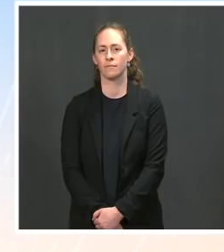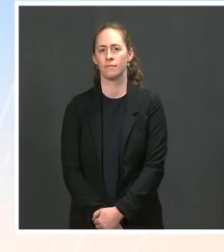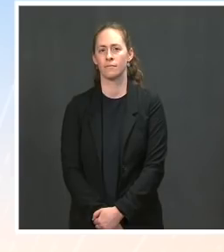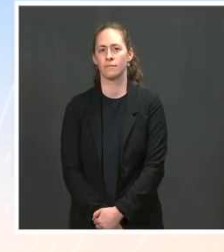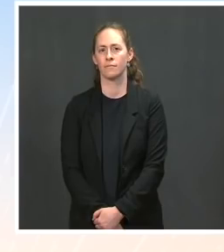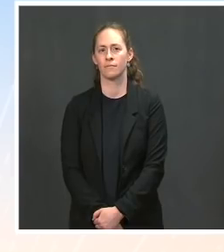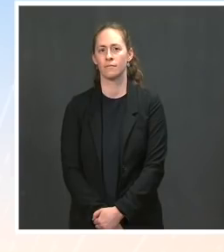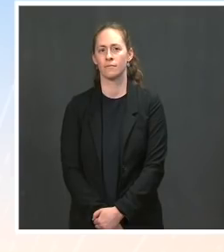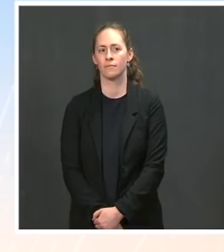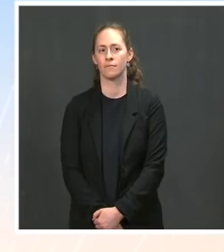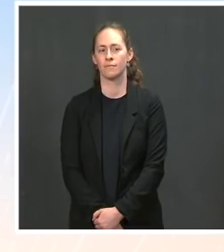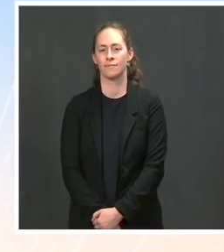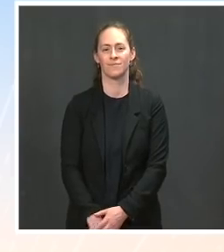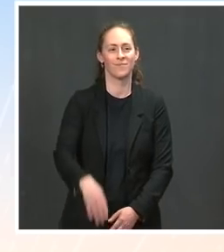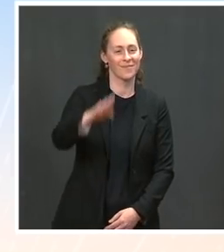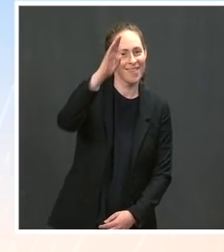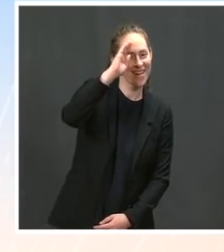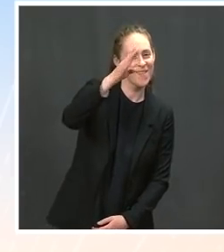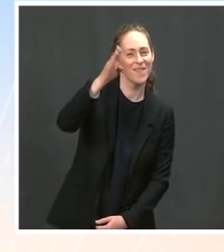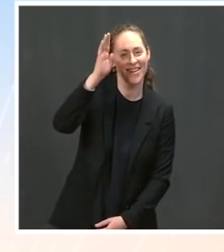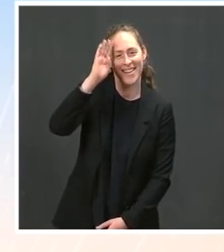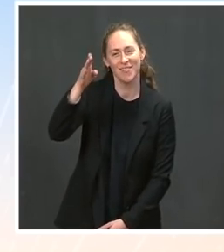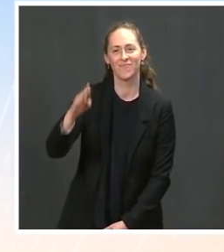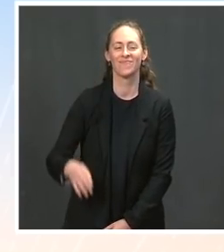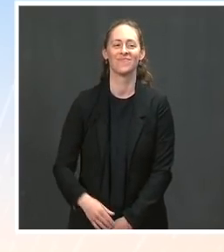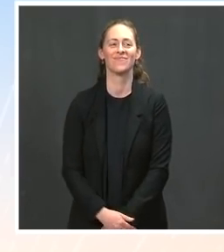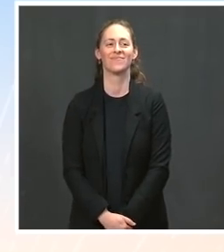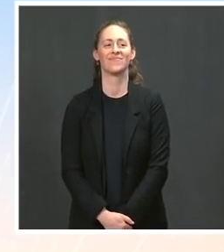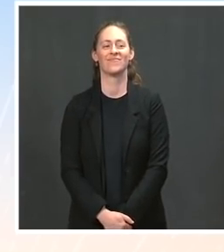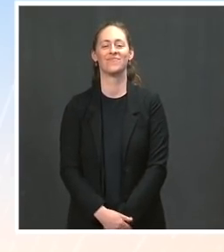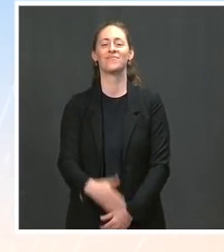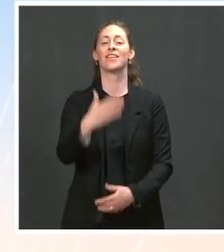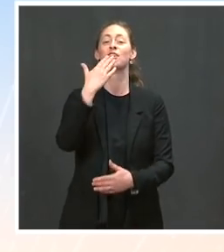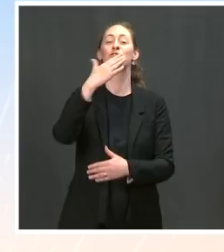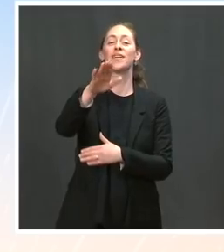Ms. Psaki: Hi, everyone. The Press: Good afternoon. Ms. Psaki: Good afternoon.